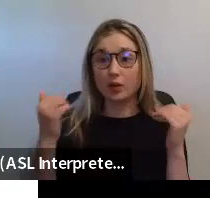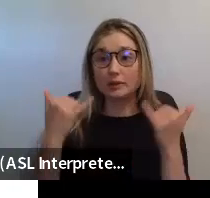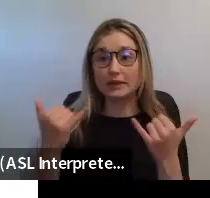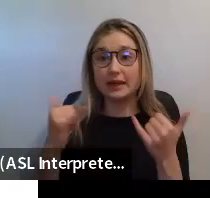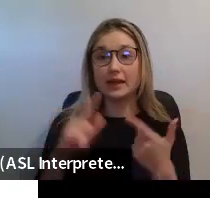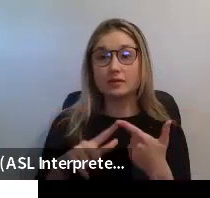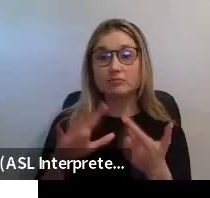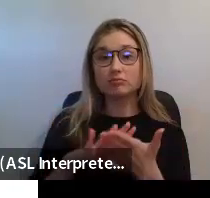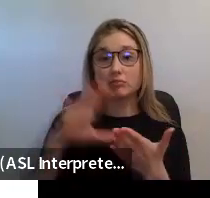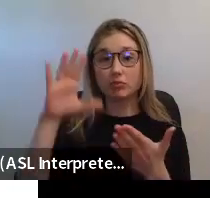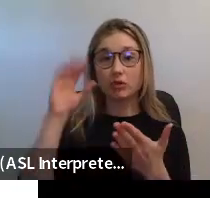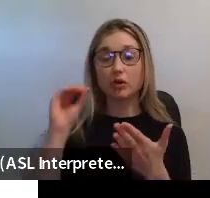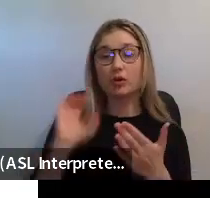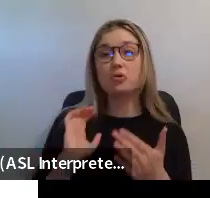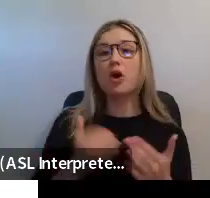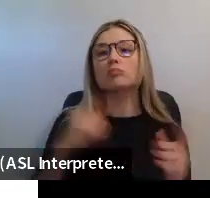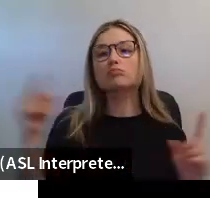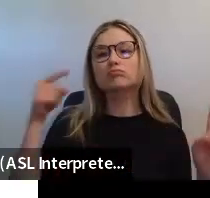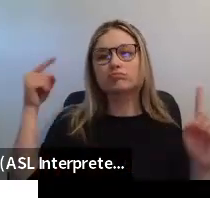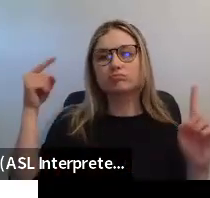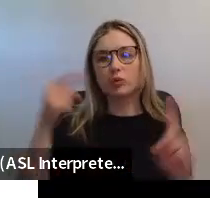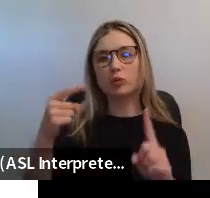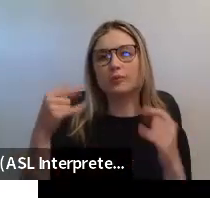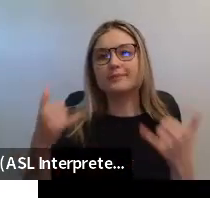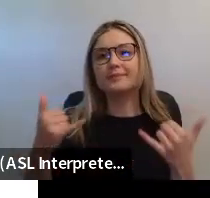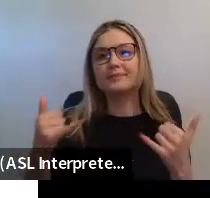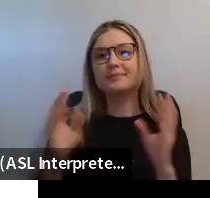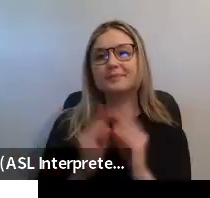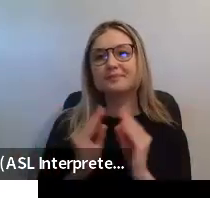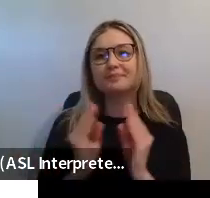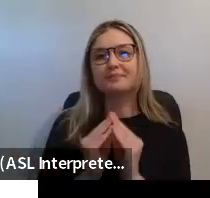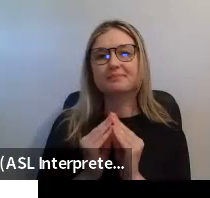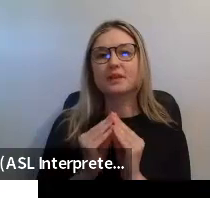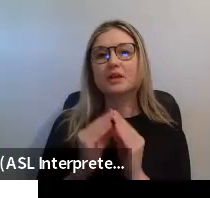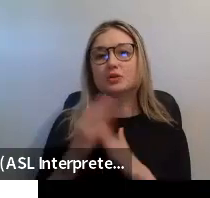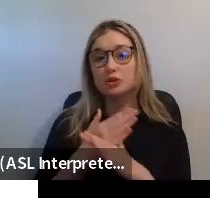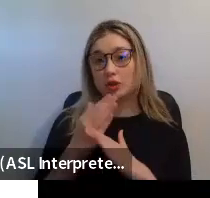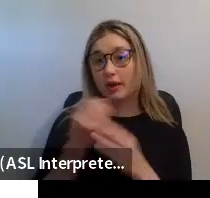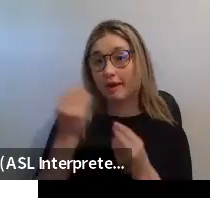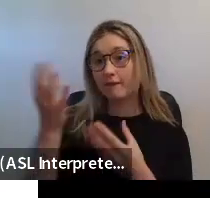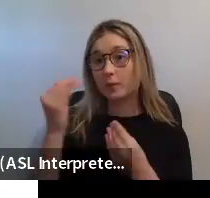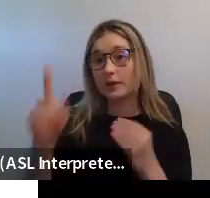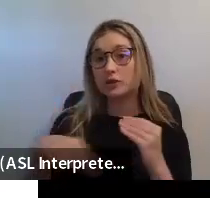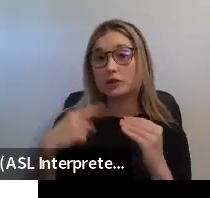The what we hope to gain, and alright. Okay.